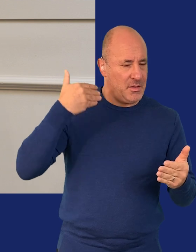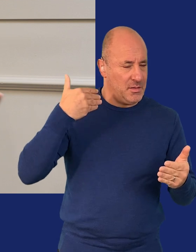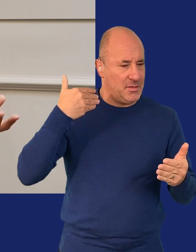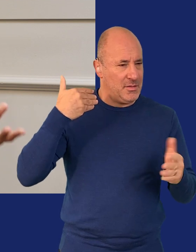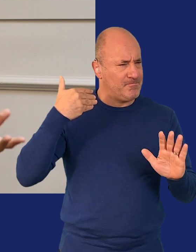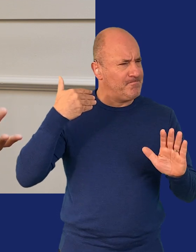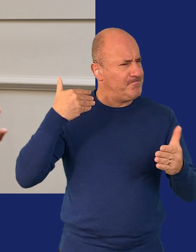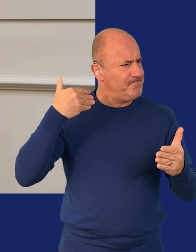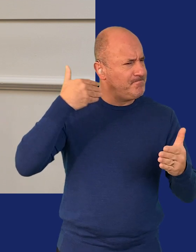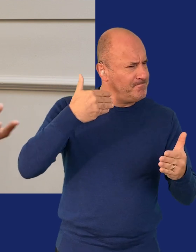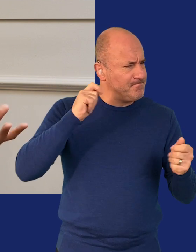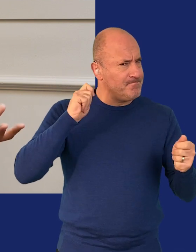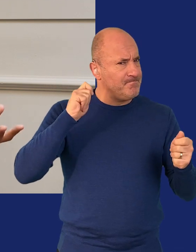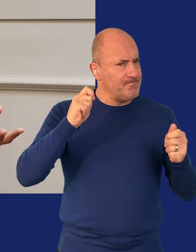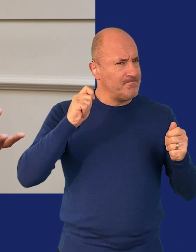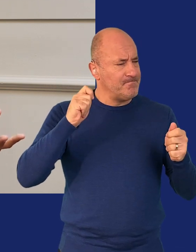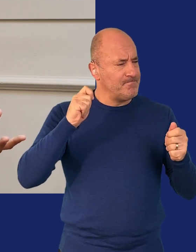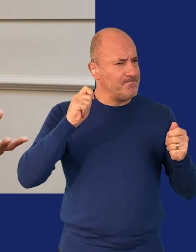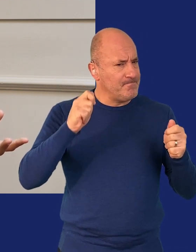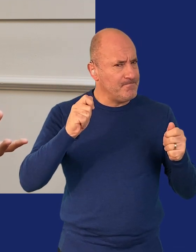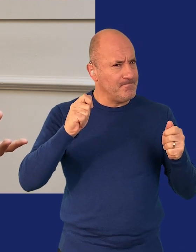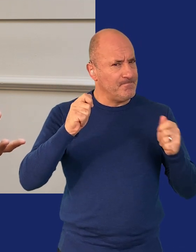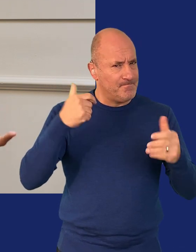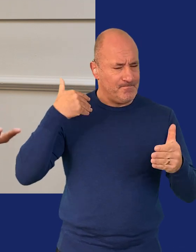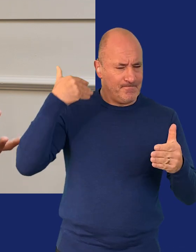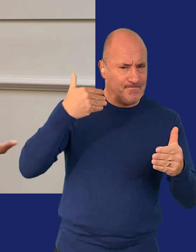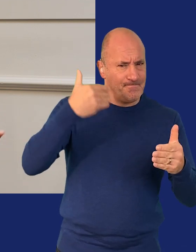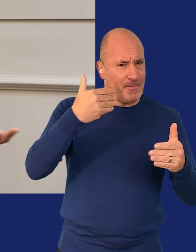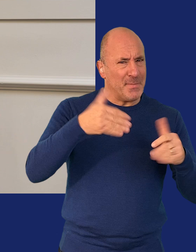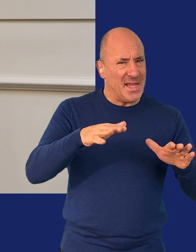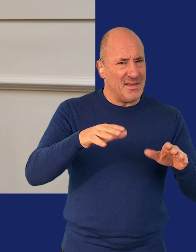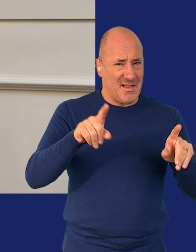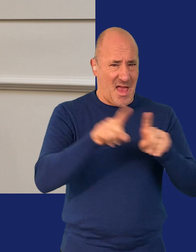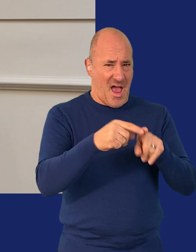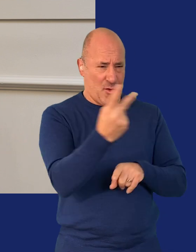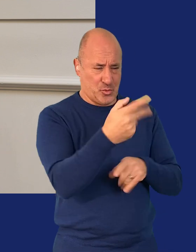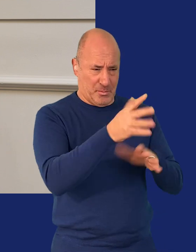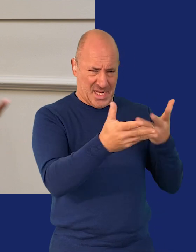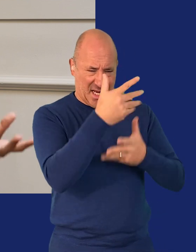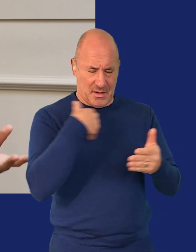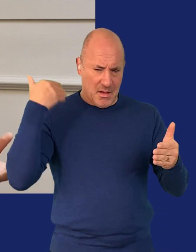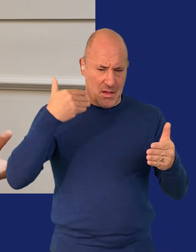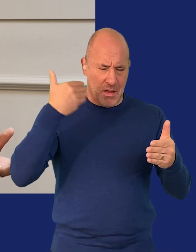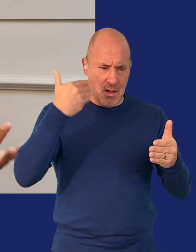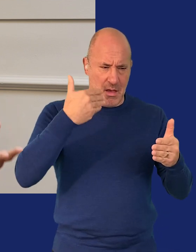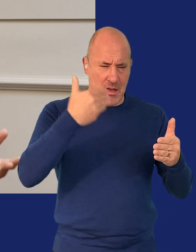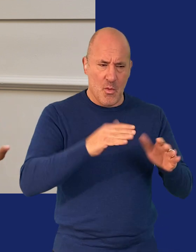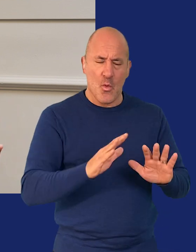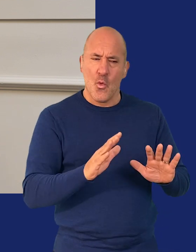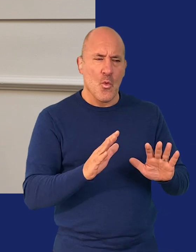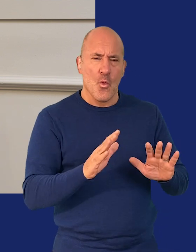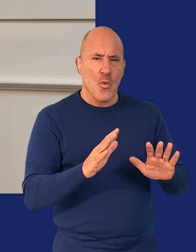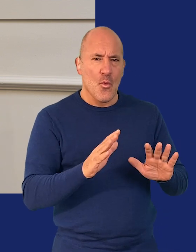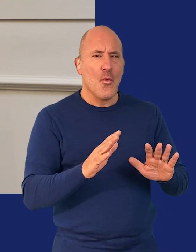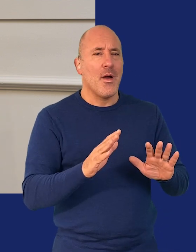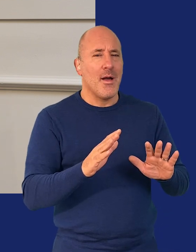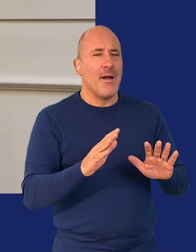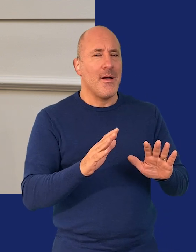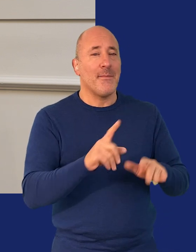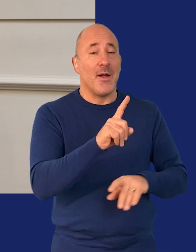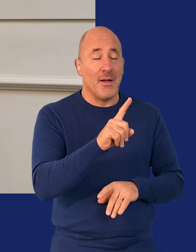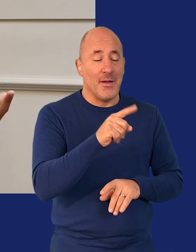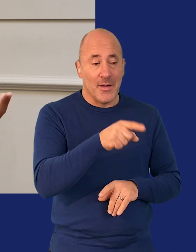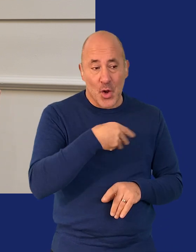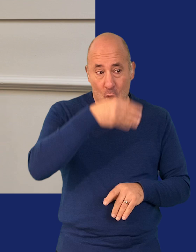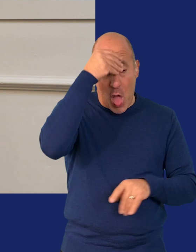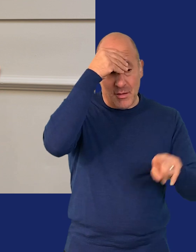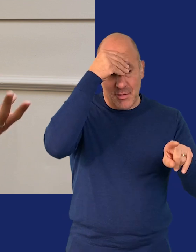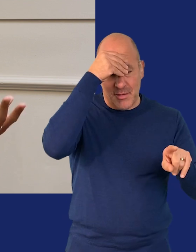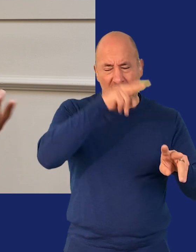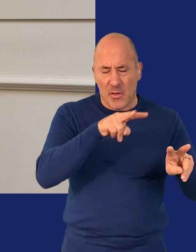that 10 years ago that were okay, but like over time, like, like, and kind of